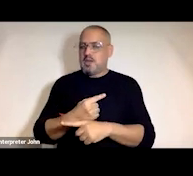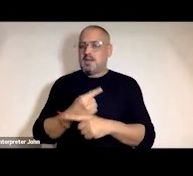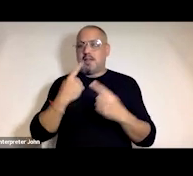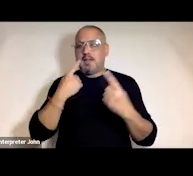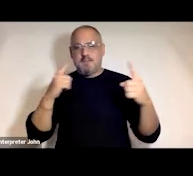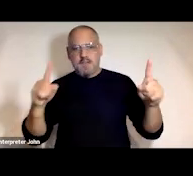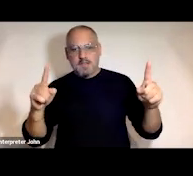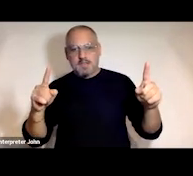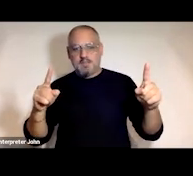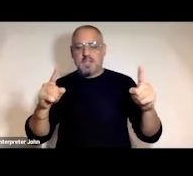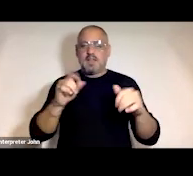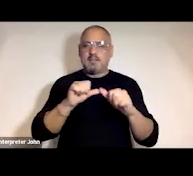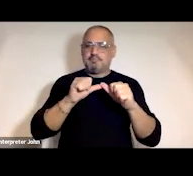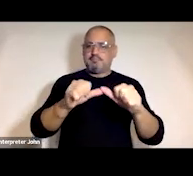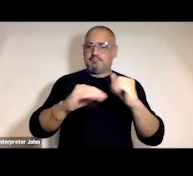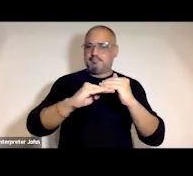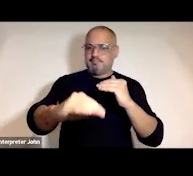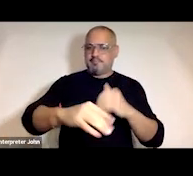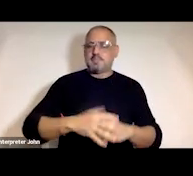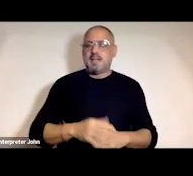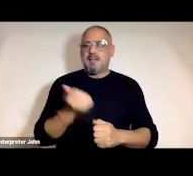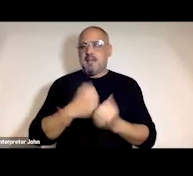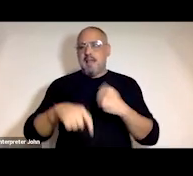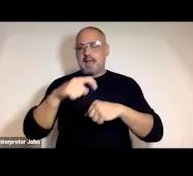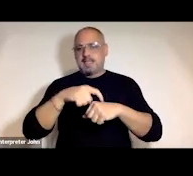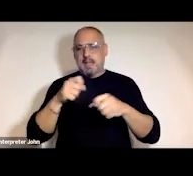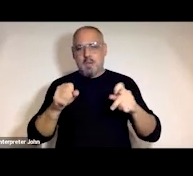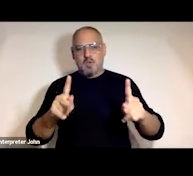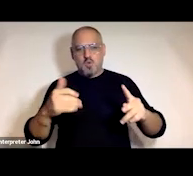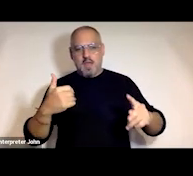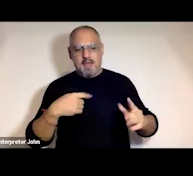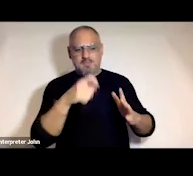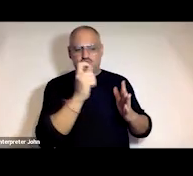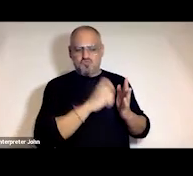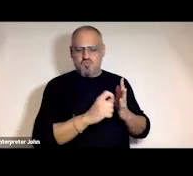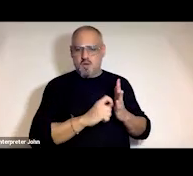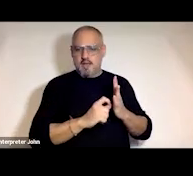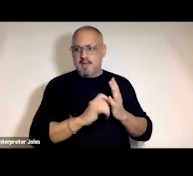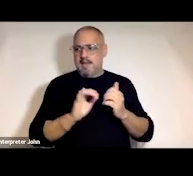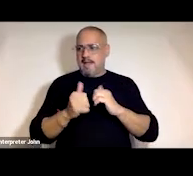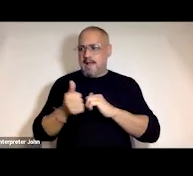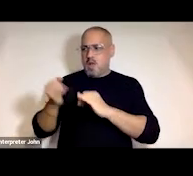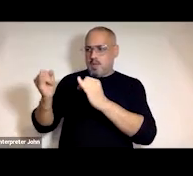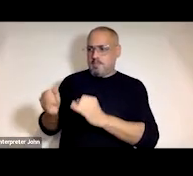and on a sustained basis. So anytime you have an opportunity to write about how that individual